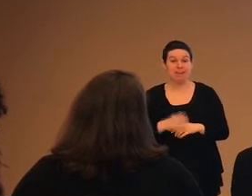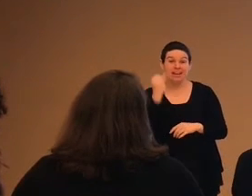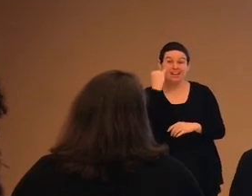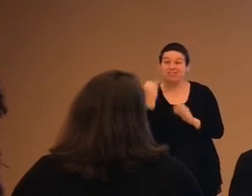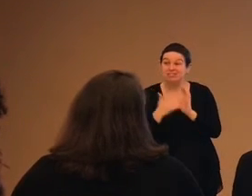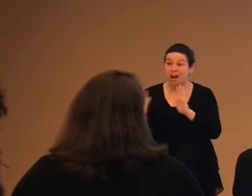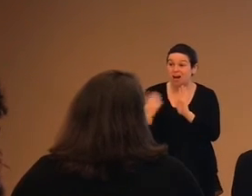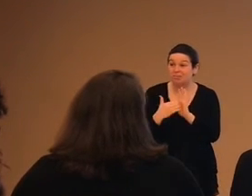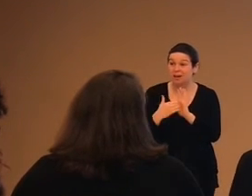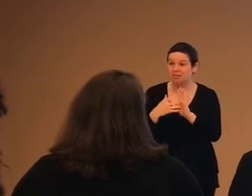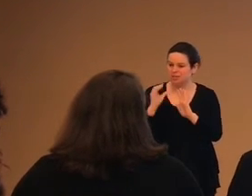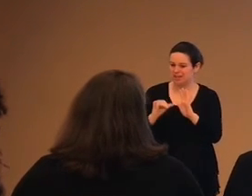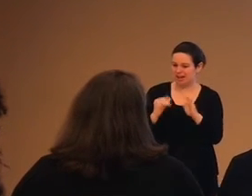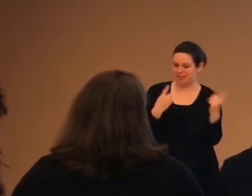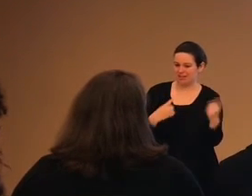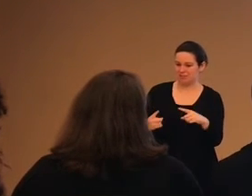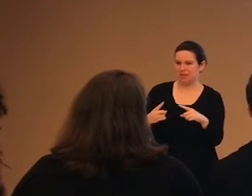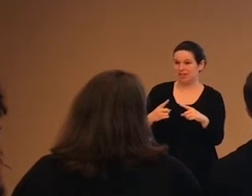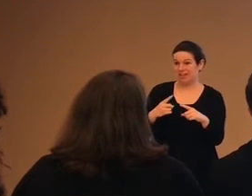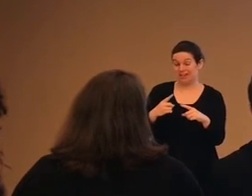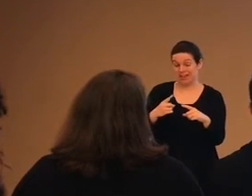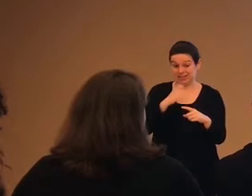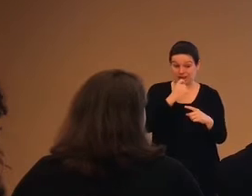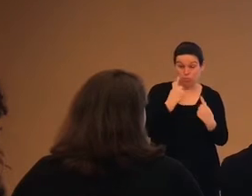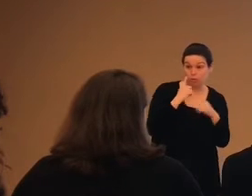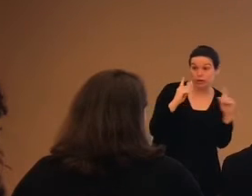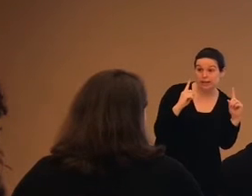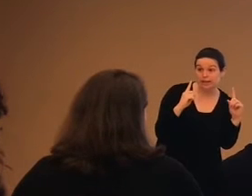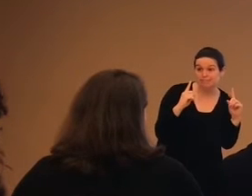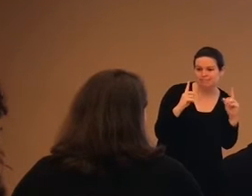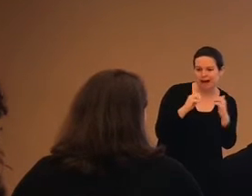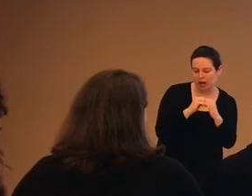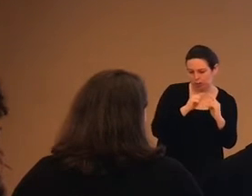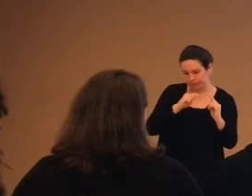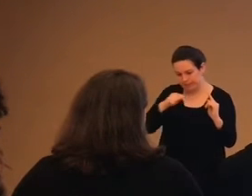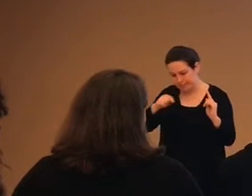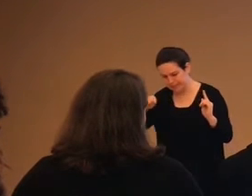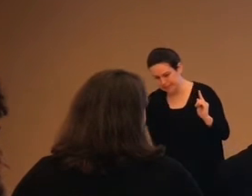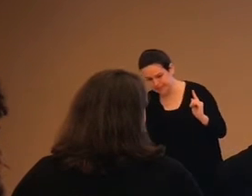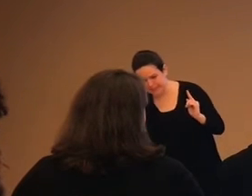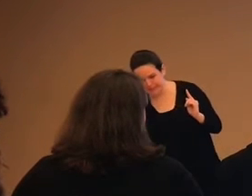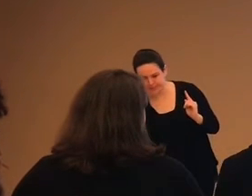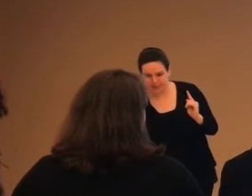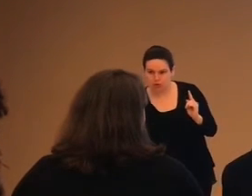Exhibit tree is not cutting it. We have to find a workaround to involve as many people as we possibly can